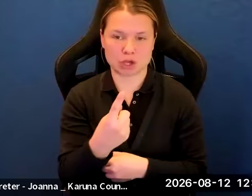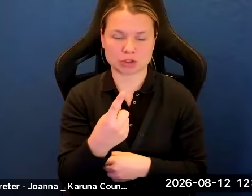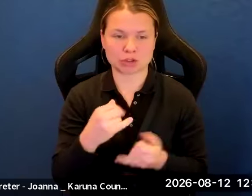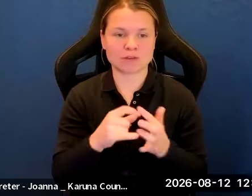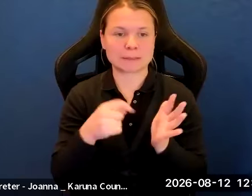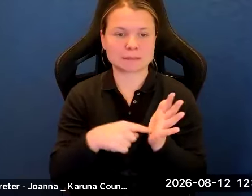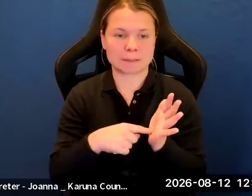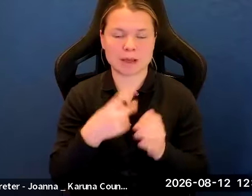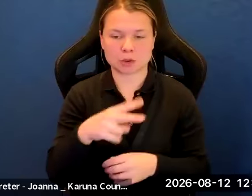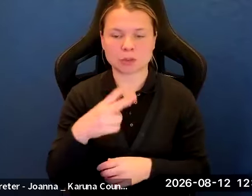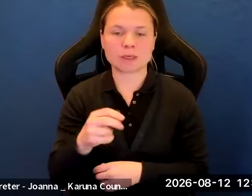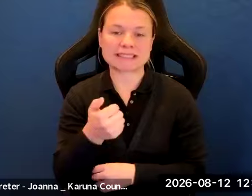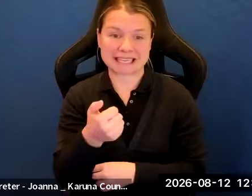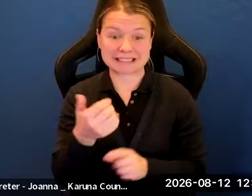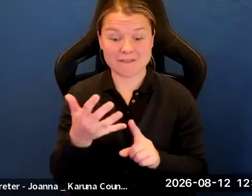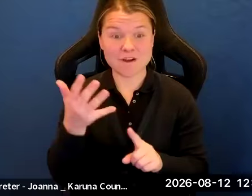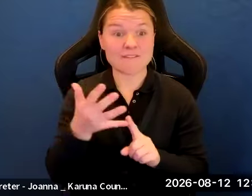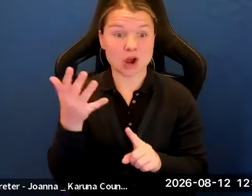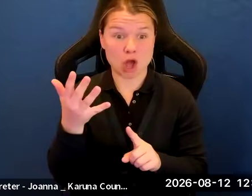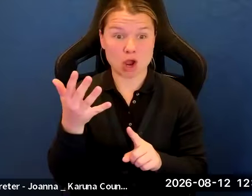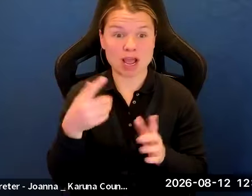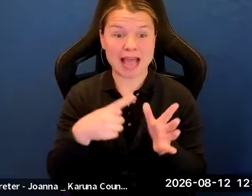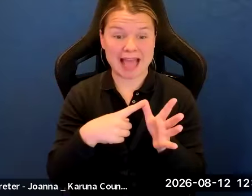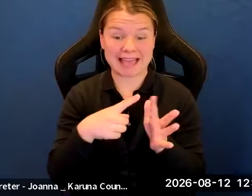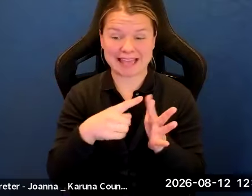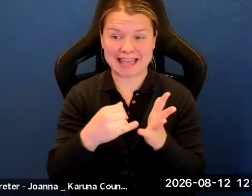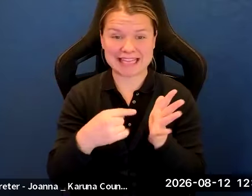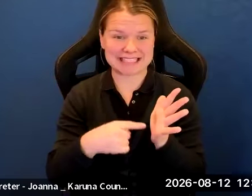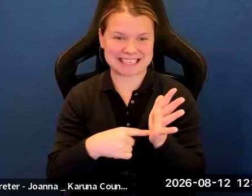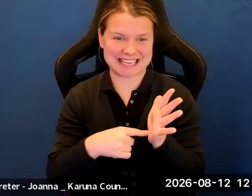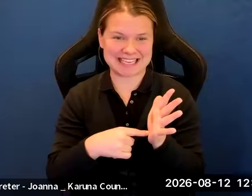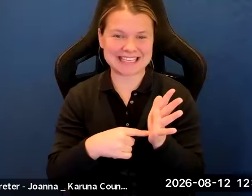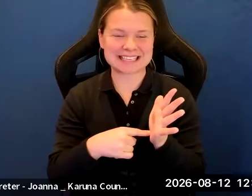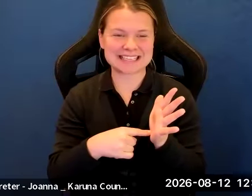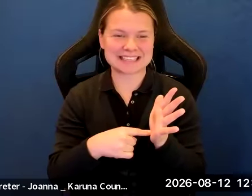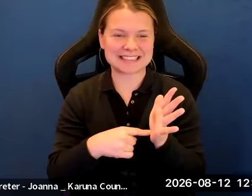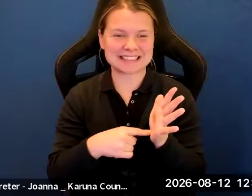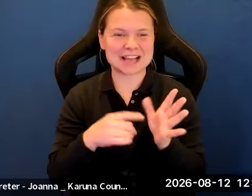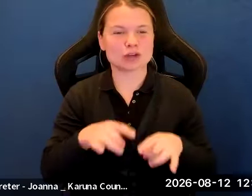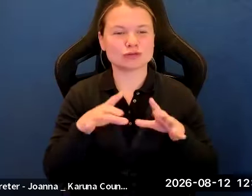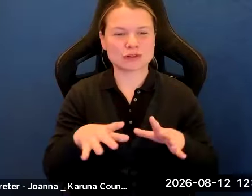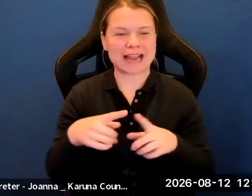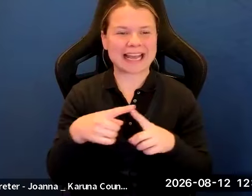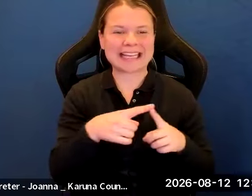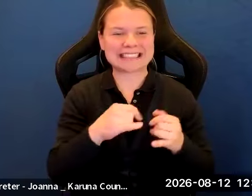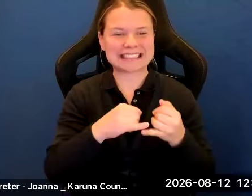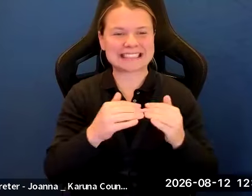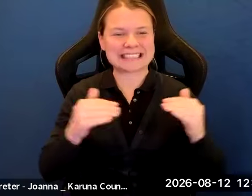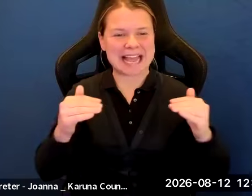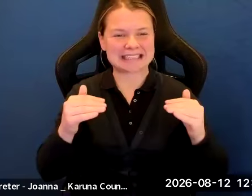of August. And they will close on the 21st of September